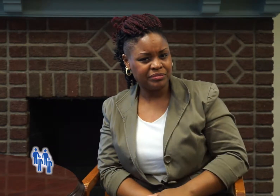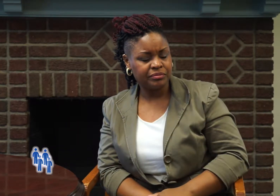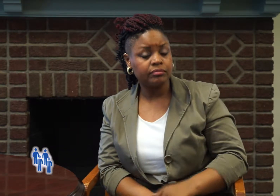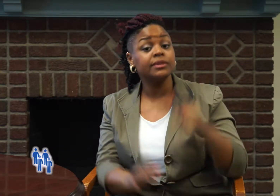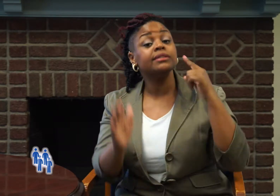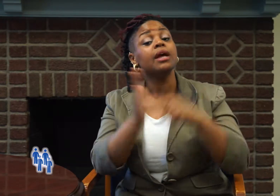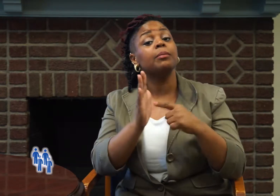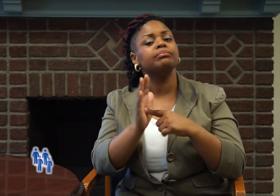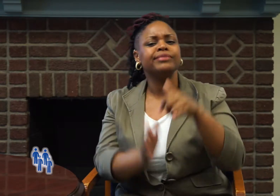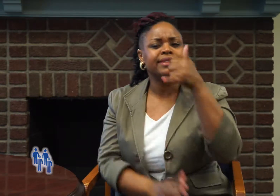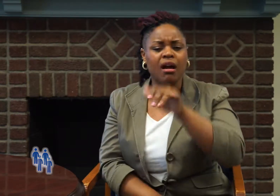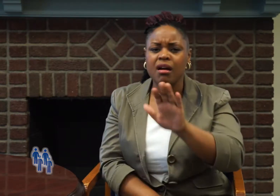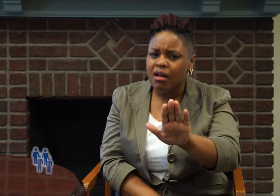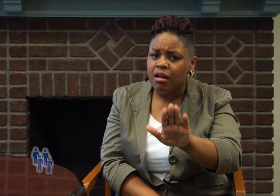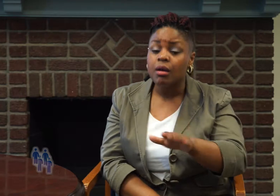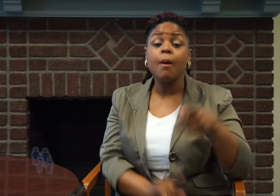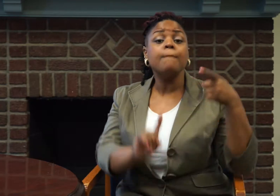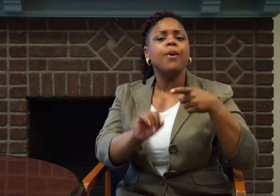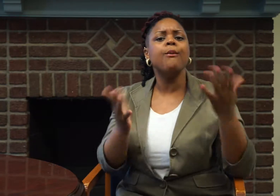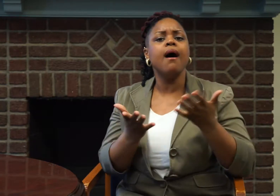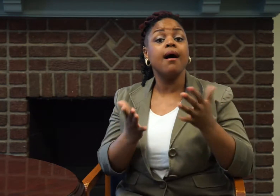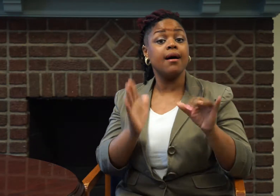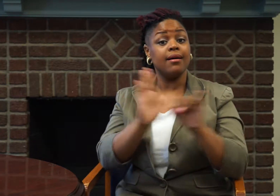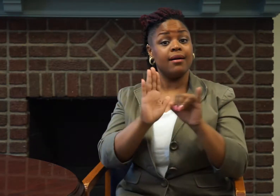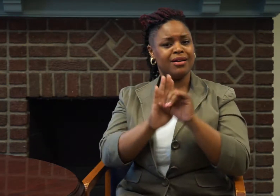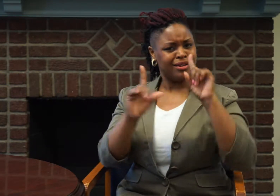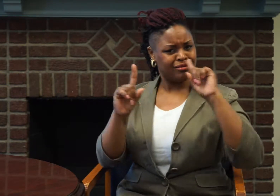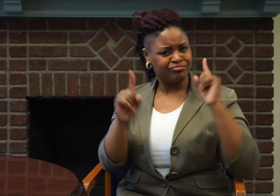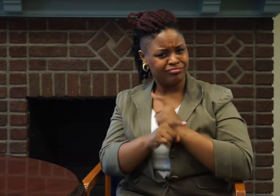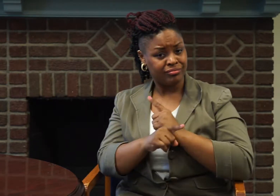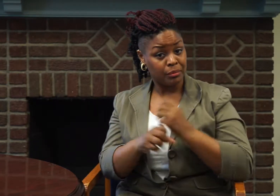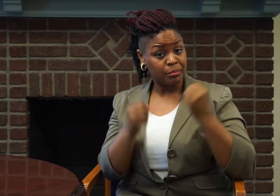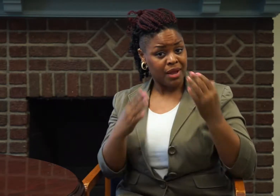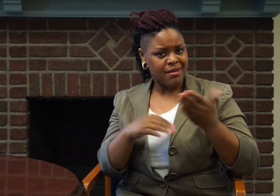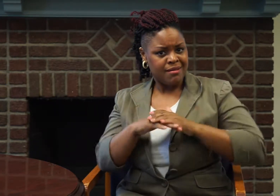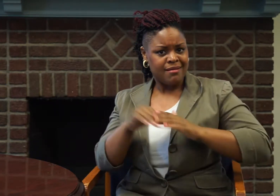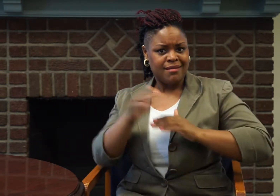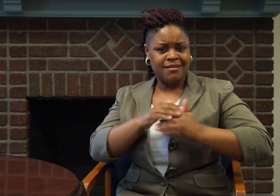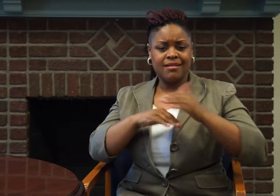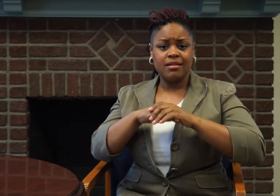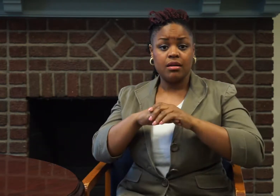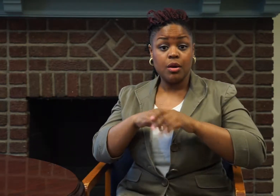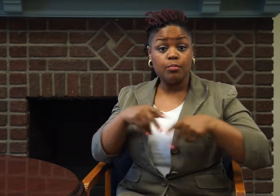The example is silly; the point is that identity is complex, multilayered.